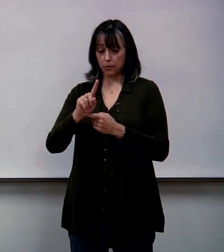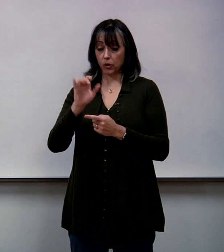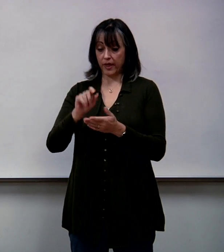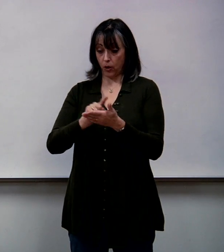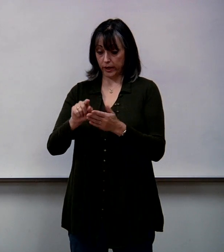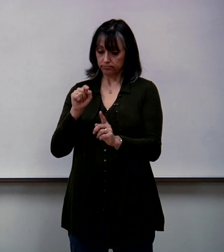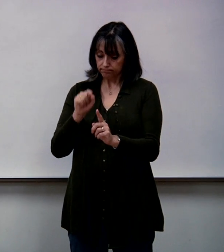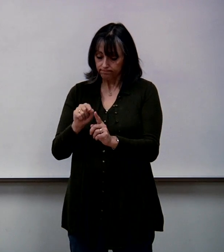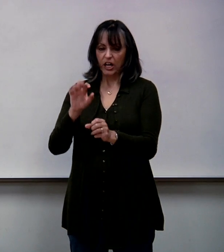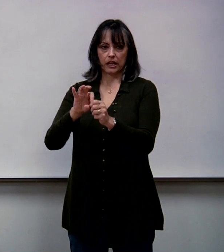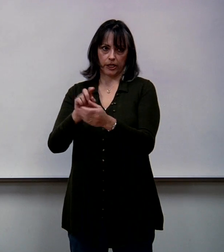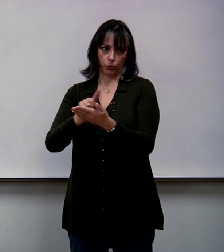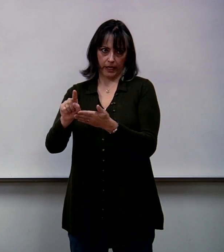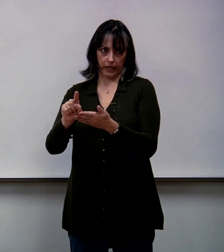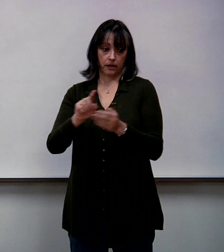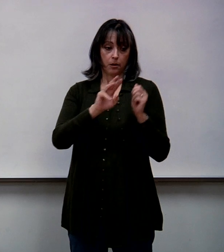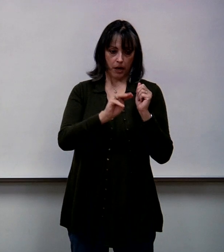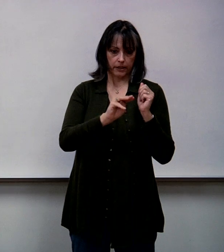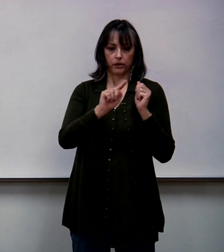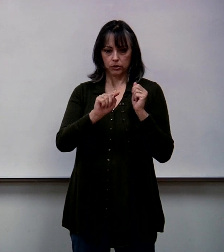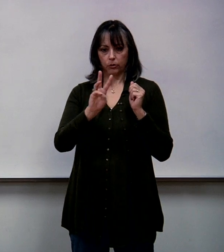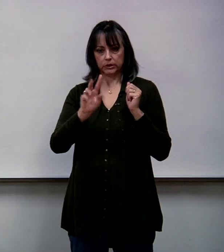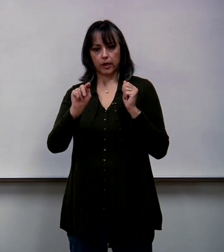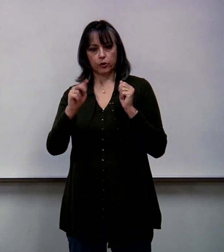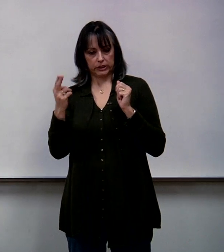So that's Monday through Thursday students can vote online or in person and